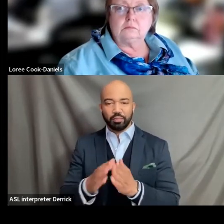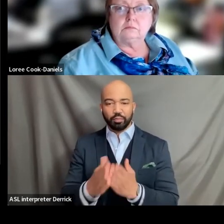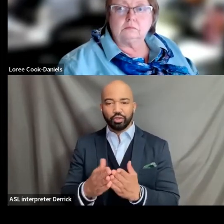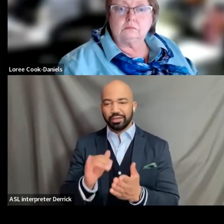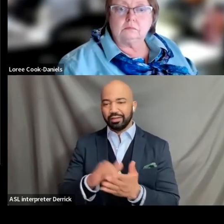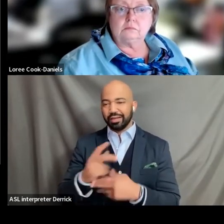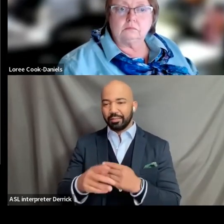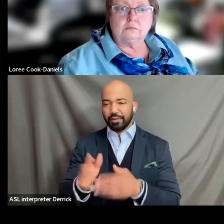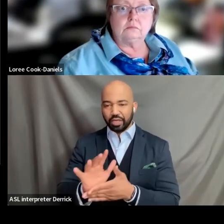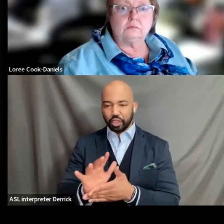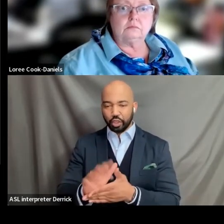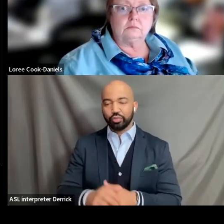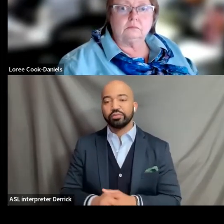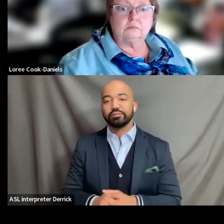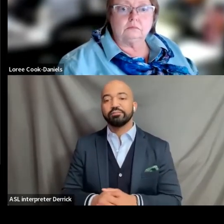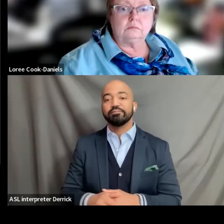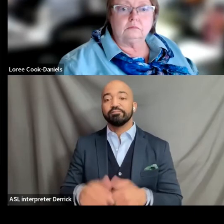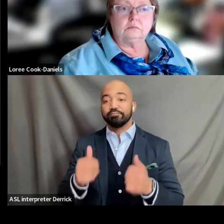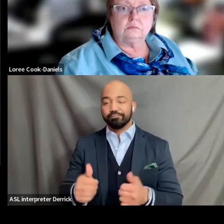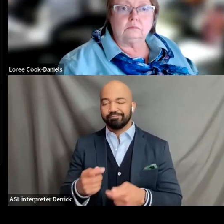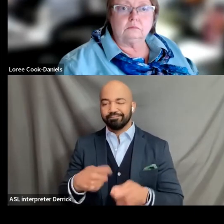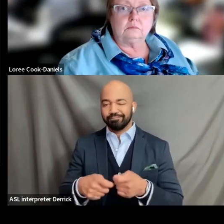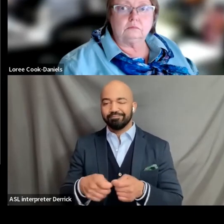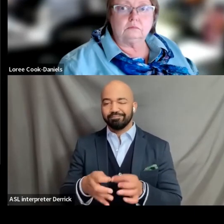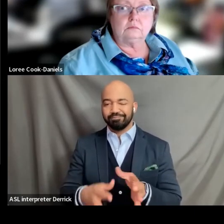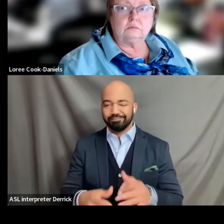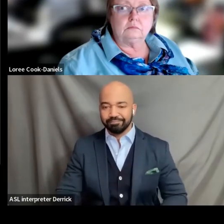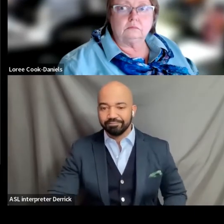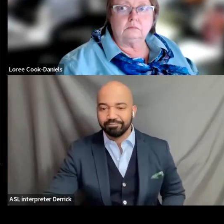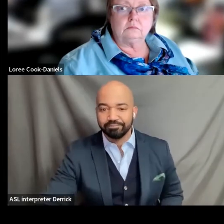There's three of them on the screen, just as some examples of what's out there.